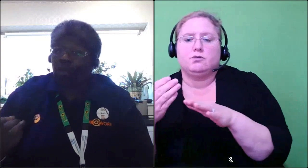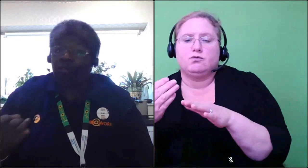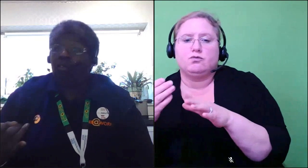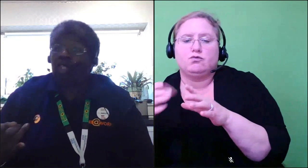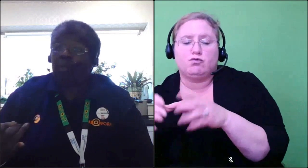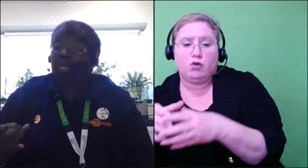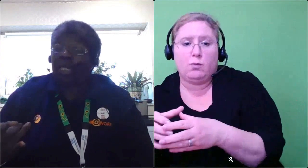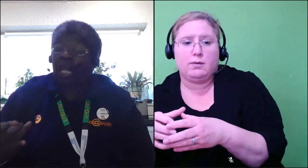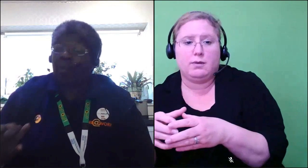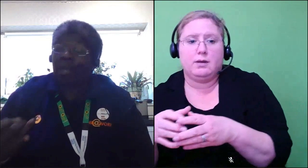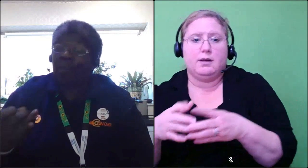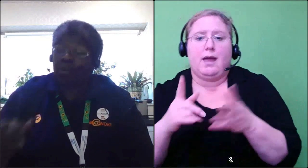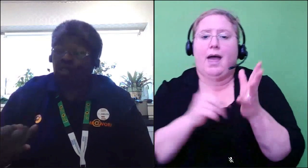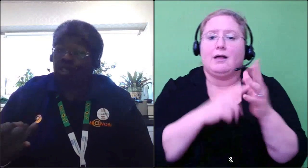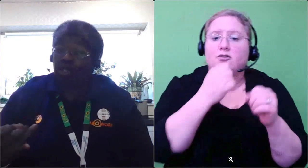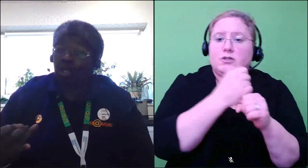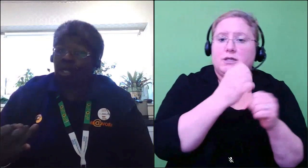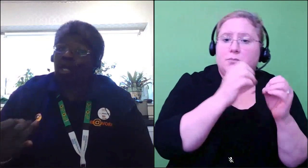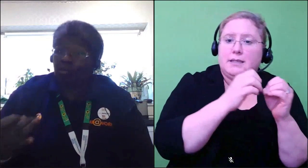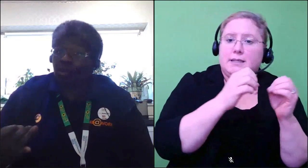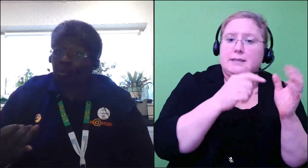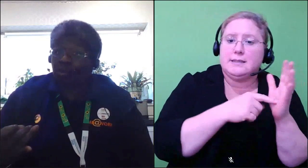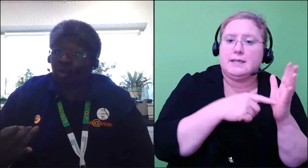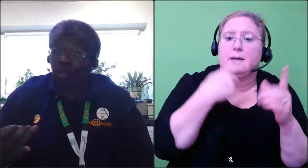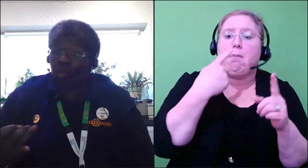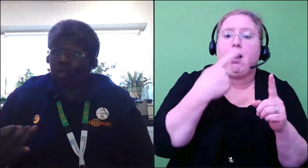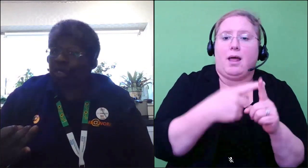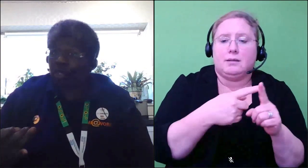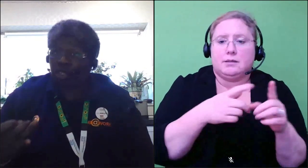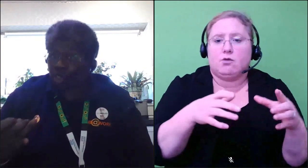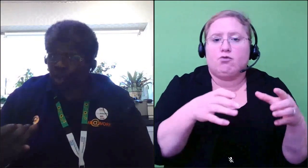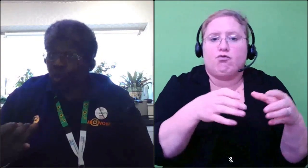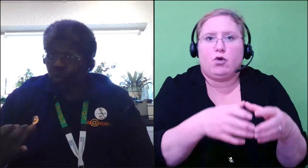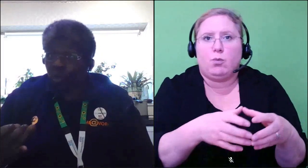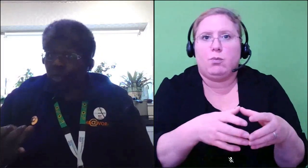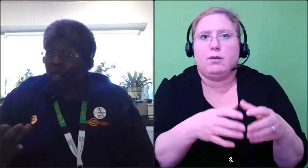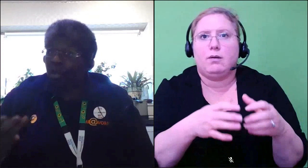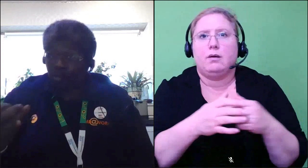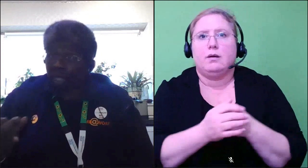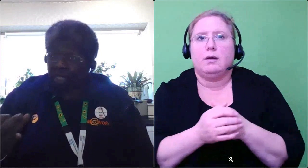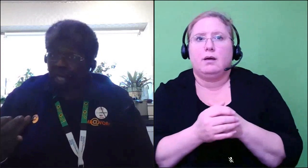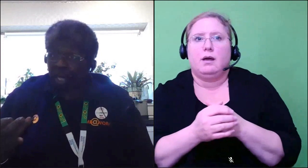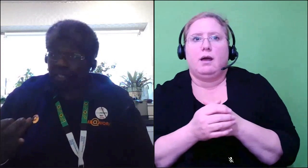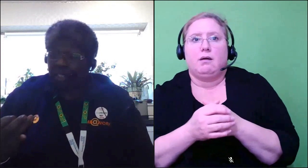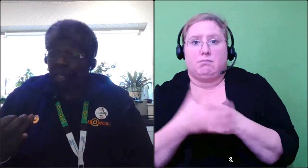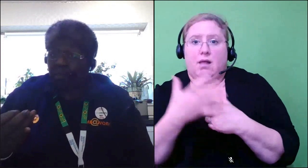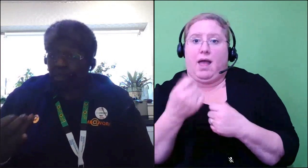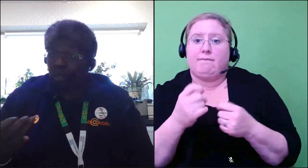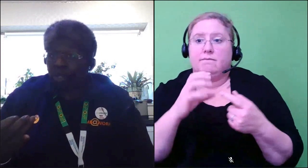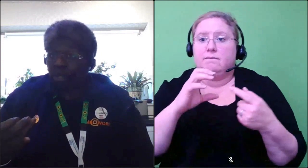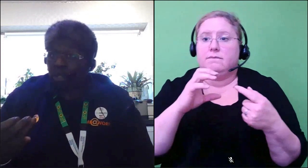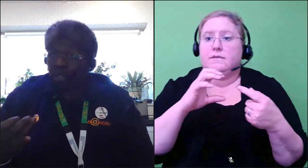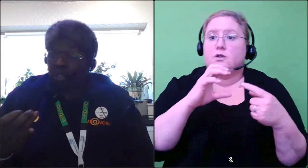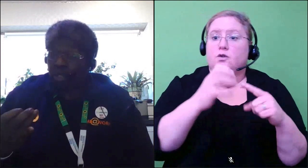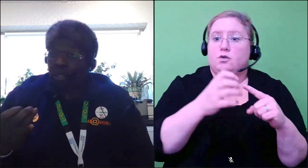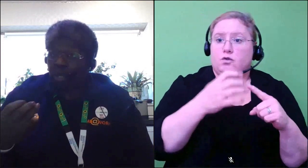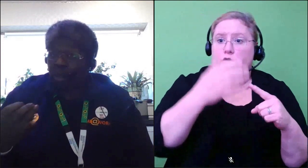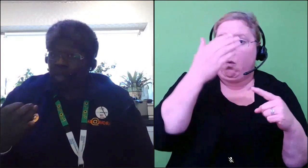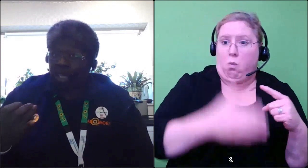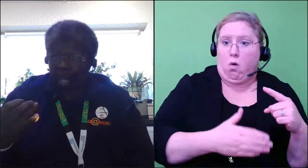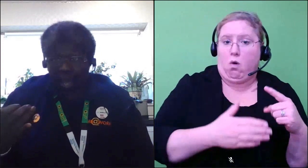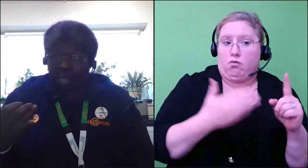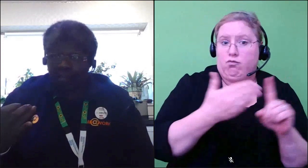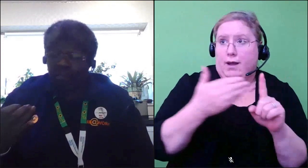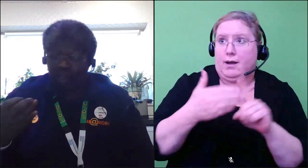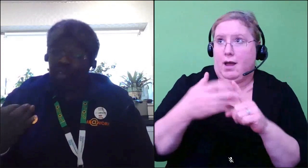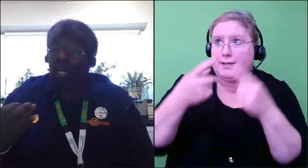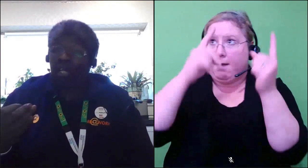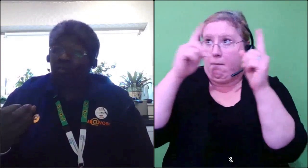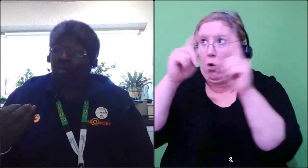We have LGBTQ+ group, which has a stonewall-recognised employer at a high level, very high level.